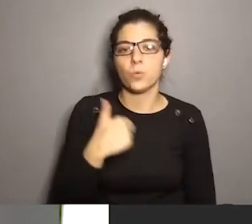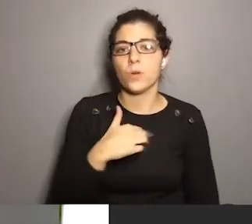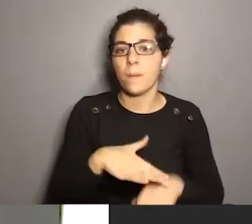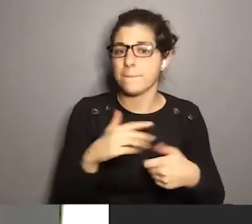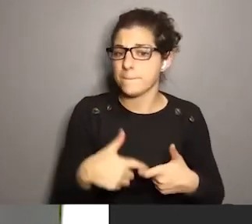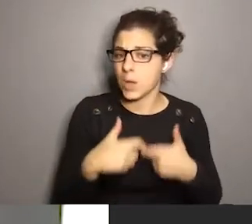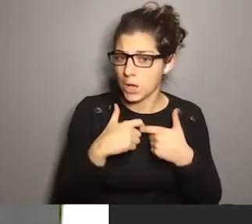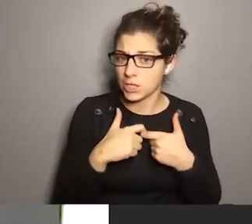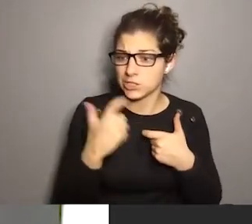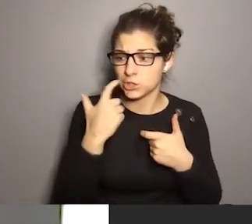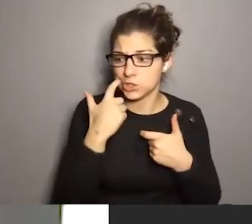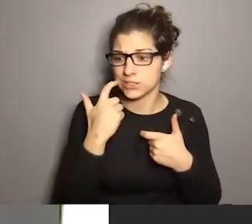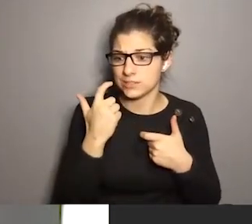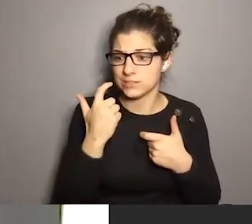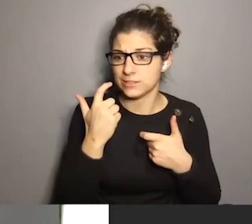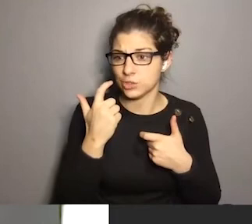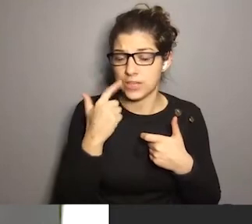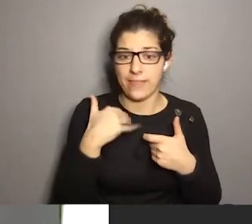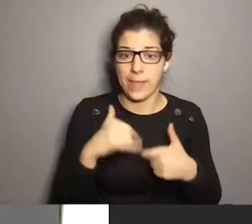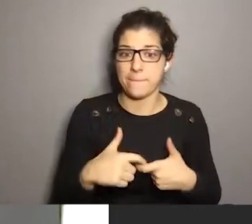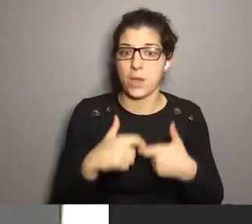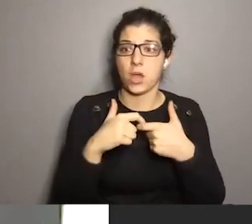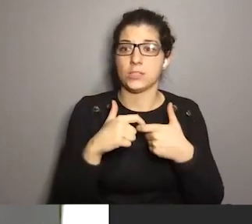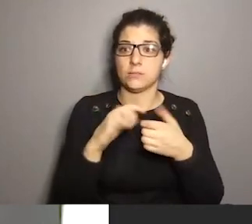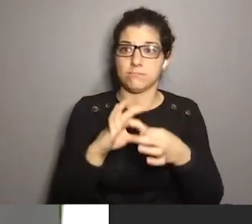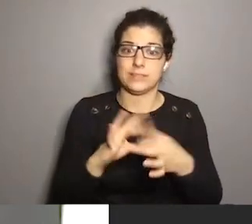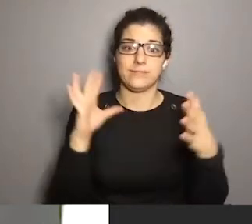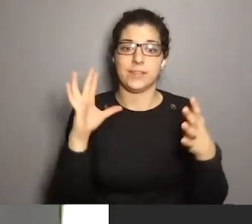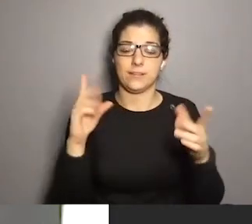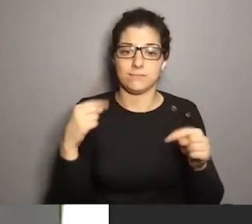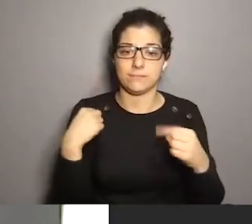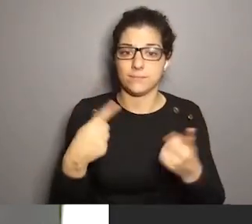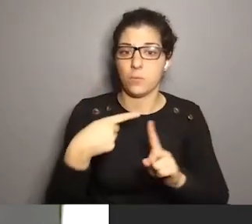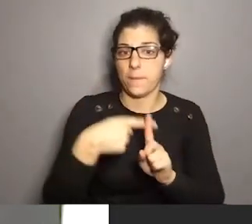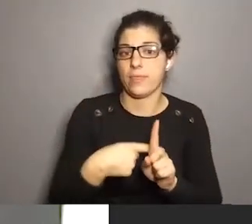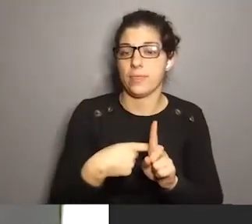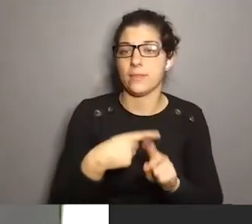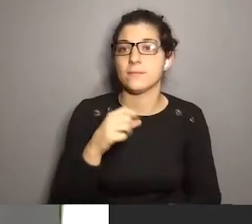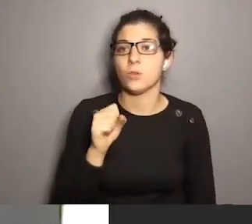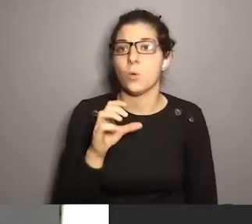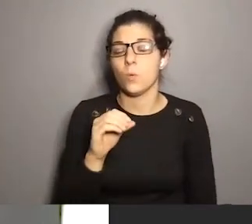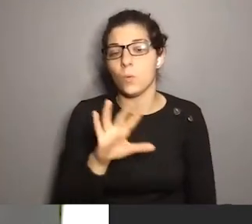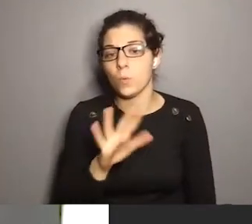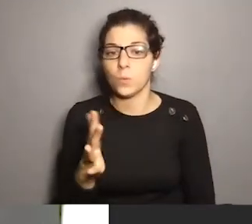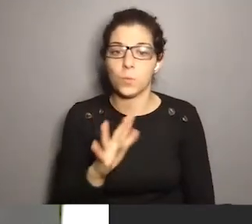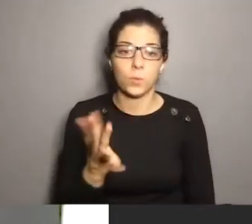We just had that pause lifted like within the last month. So there wasn't any activities